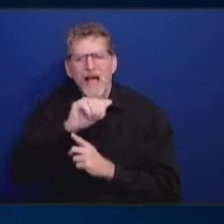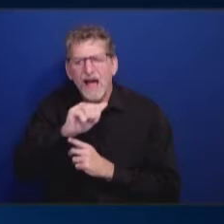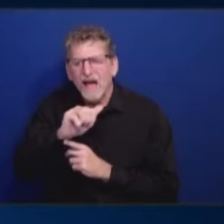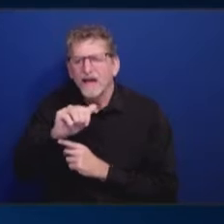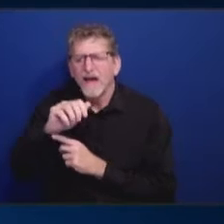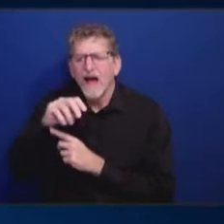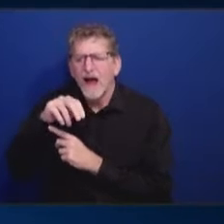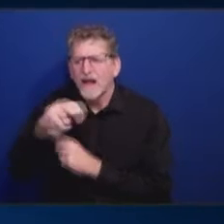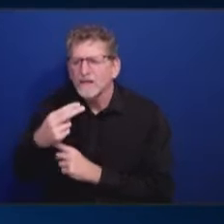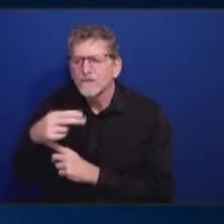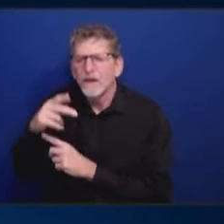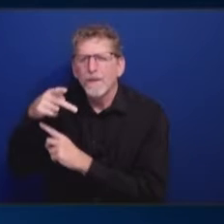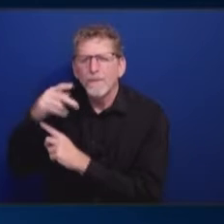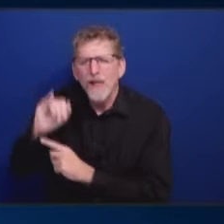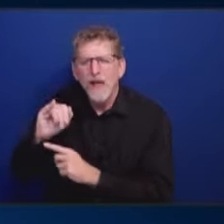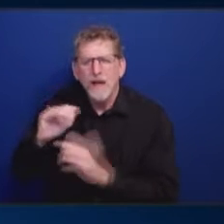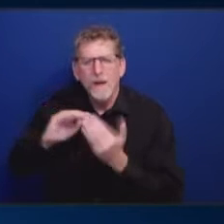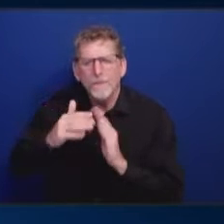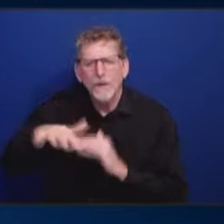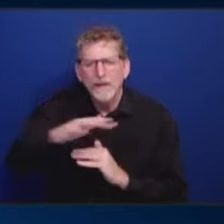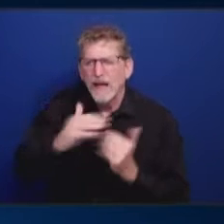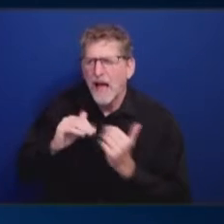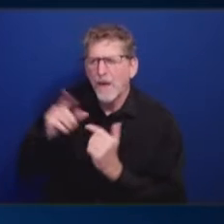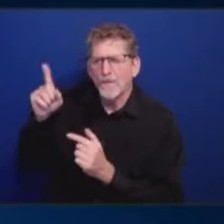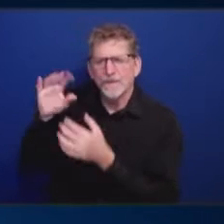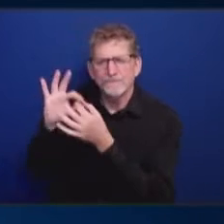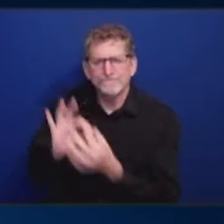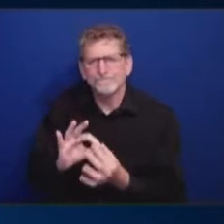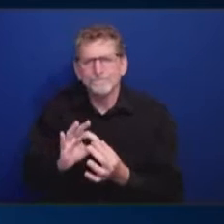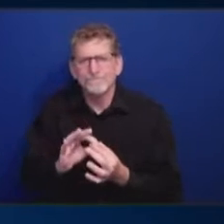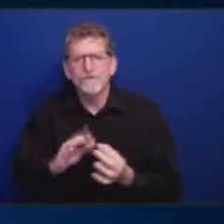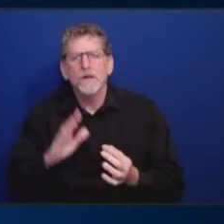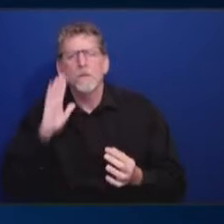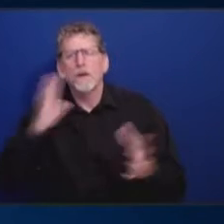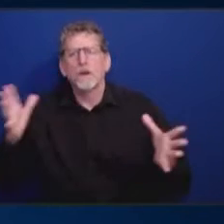And then, I'll close by talking about the office that I've been asked